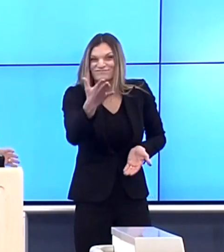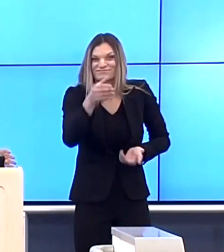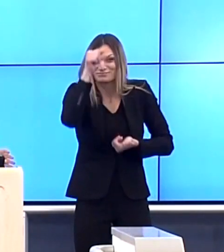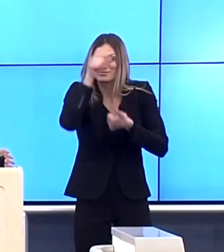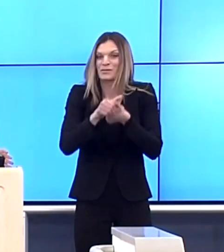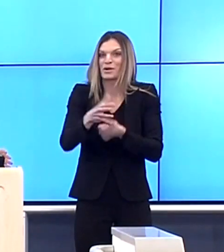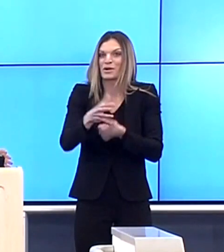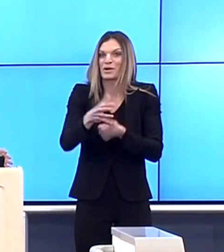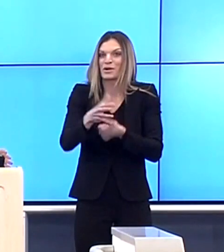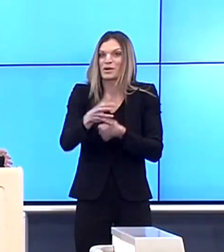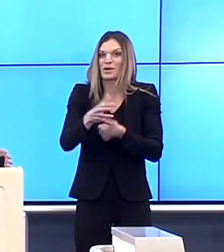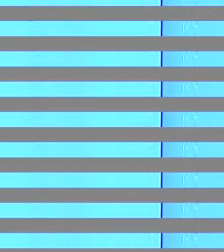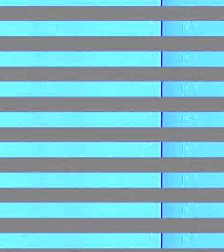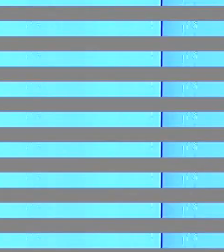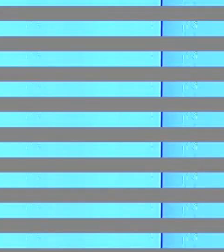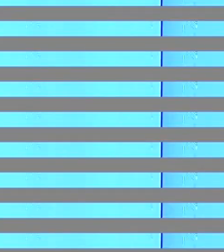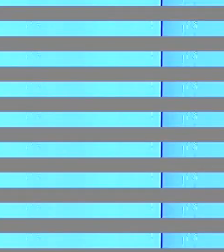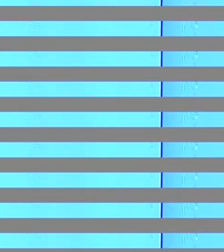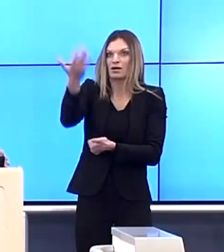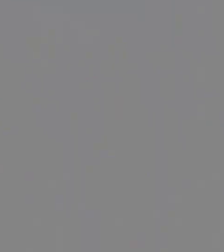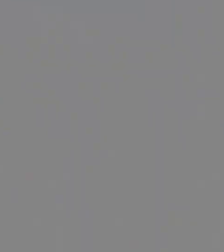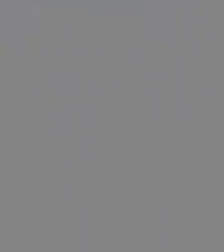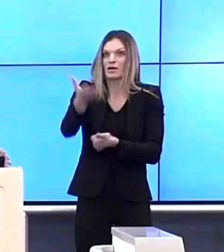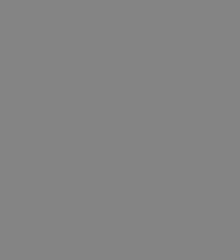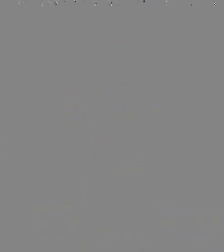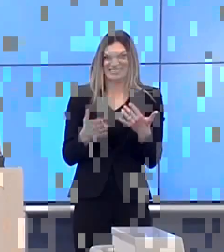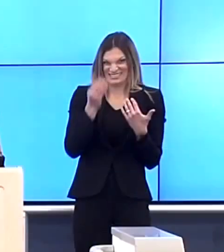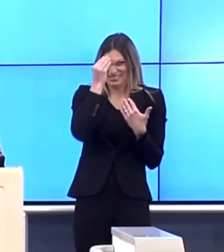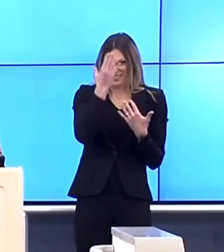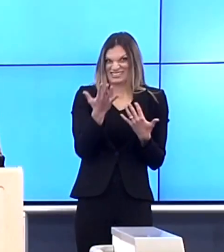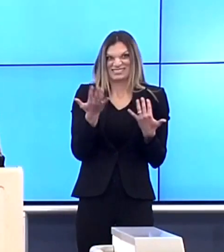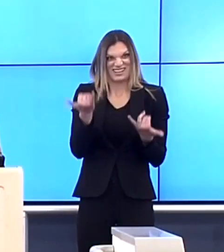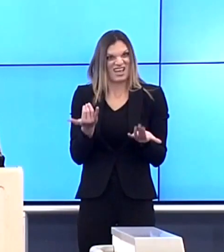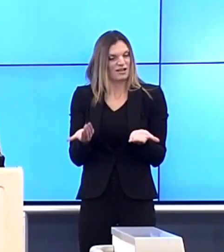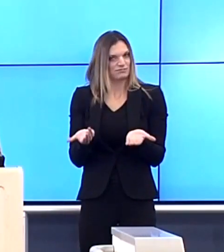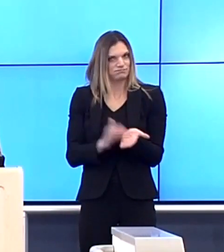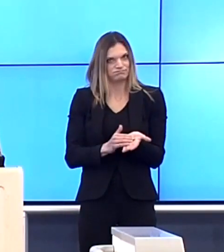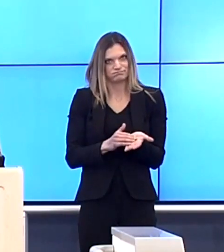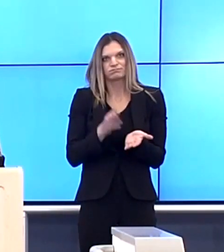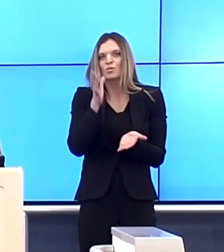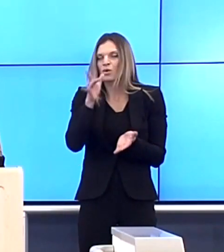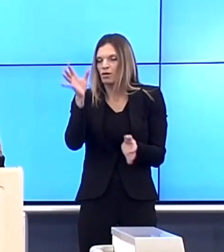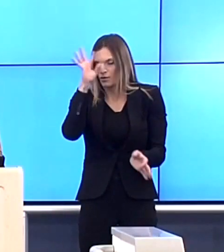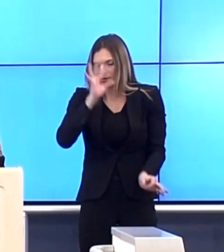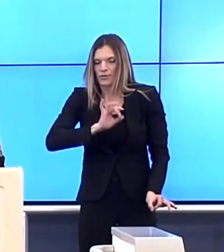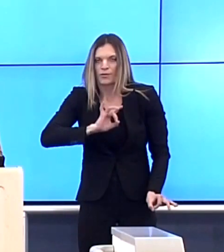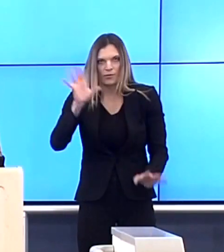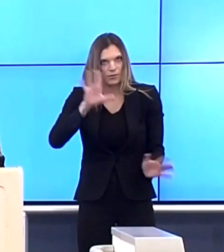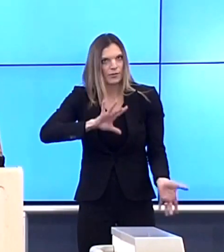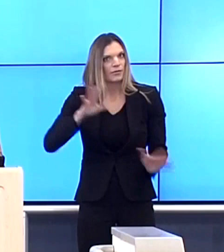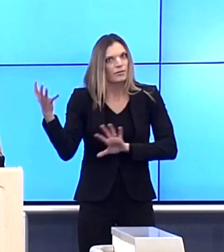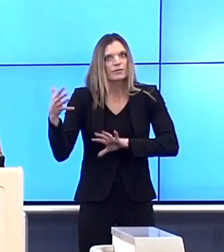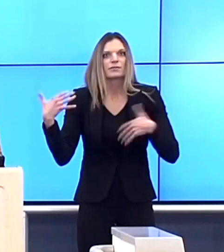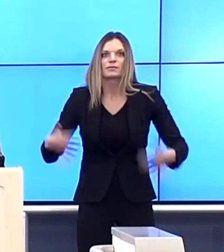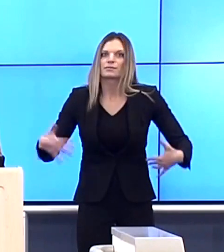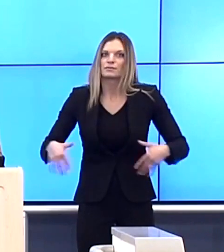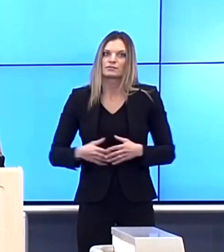ASKING THAT WE JOIN FORCES MONTHS WERE FUR O OUR STATE, MONTHS WERE FUR O OUR STATE, THESE NEXT FEW ARE GOING BE EVEN